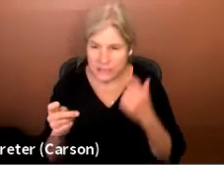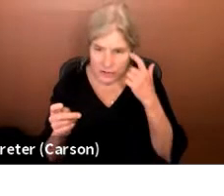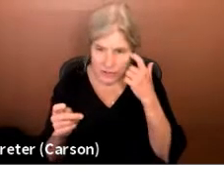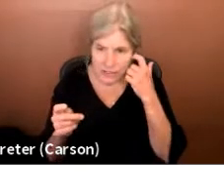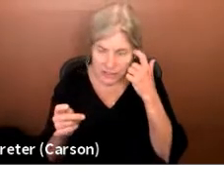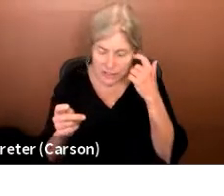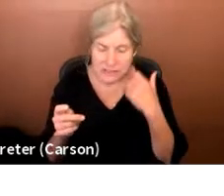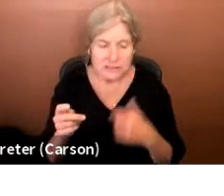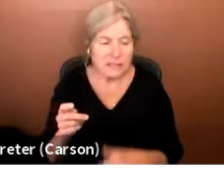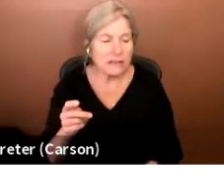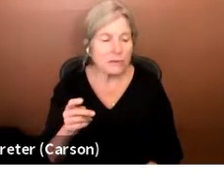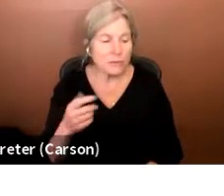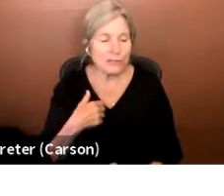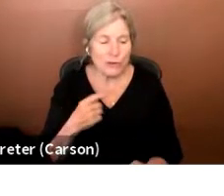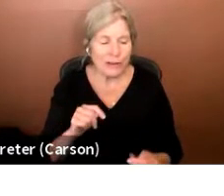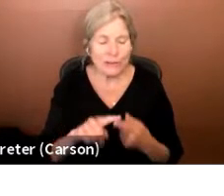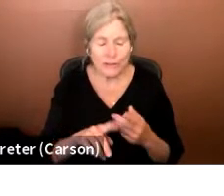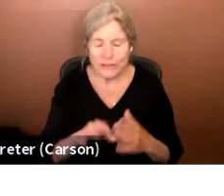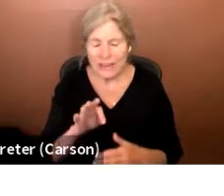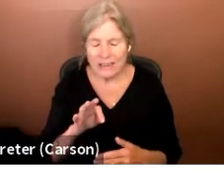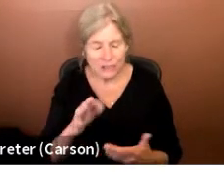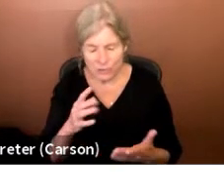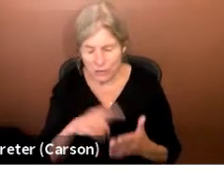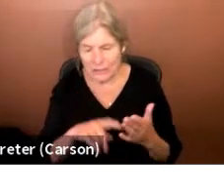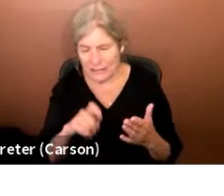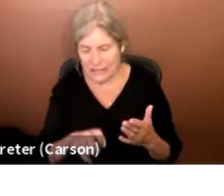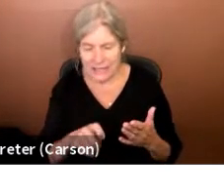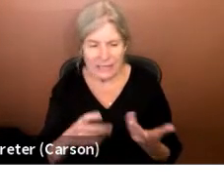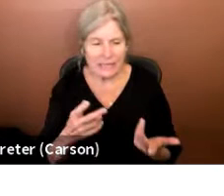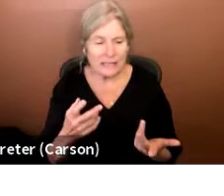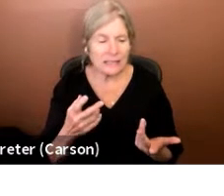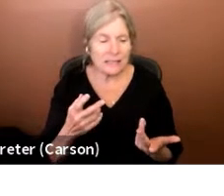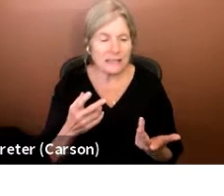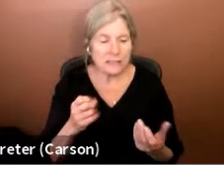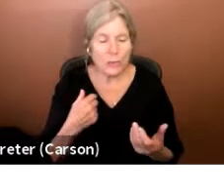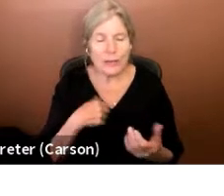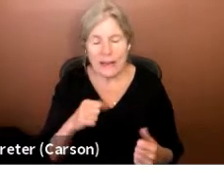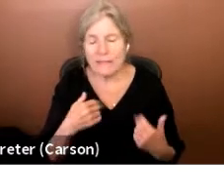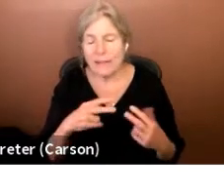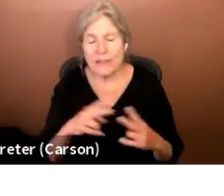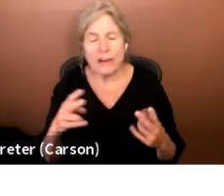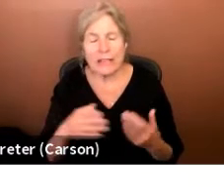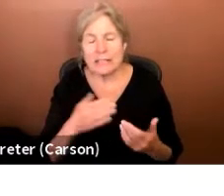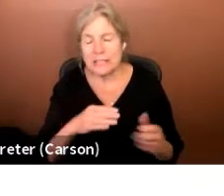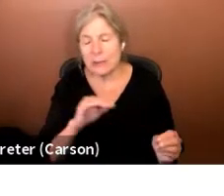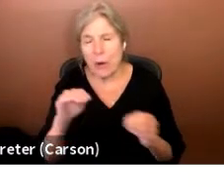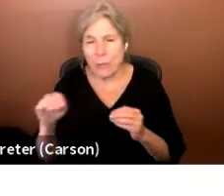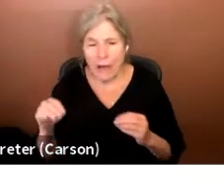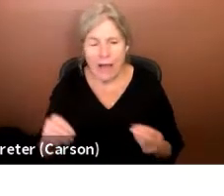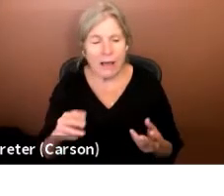ing to find a mobile setting that can travel and stay in different countries.